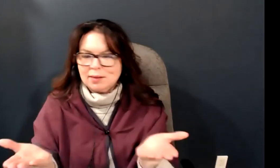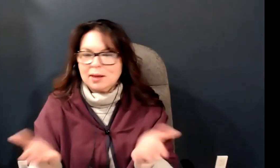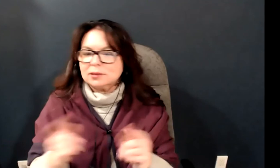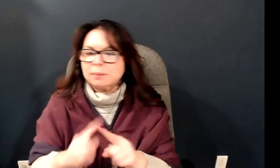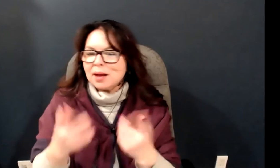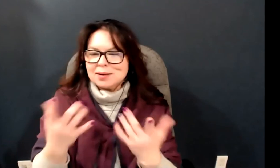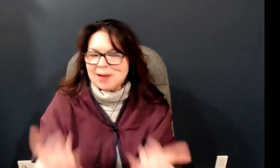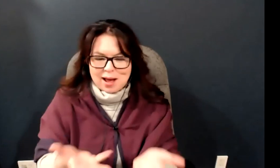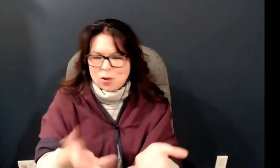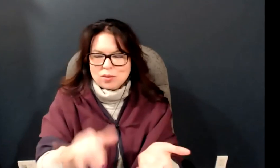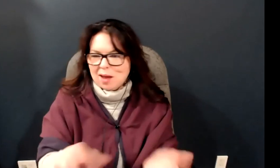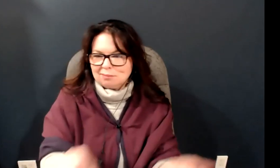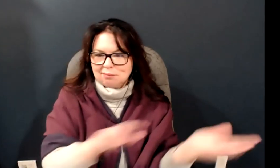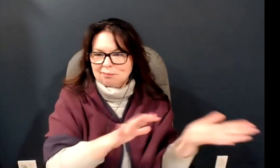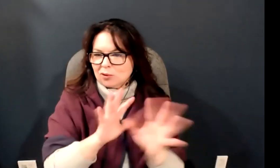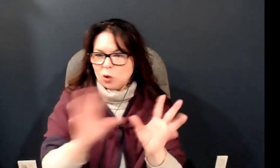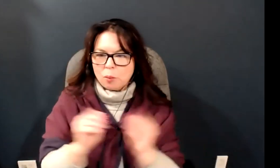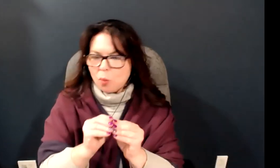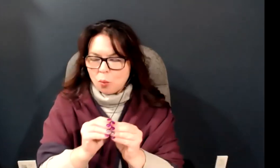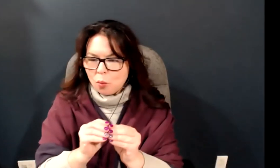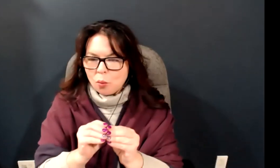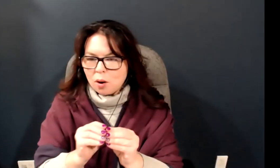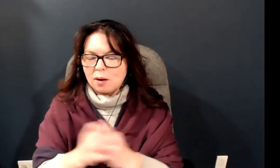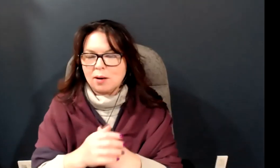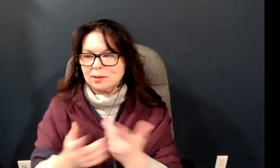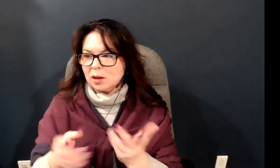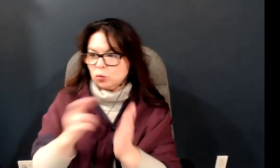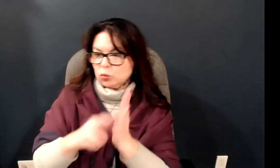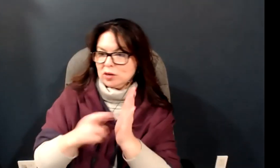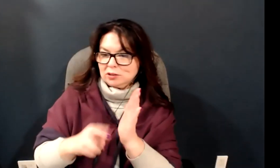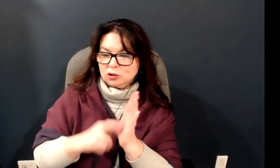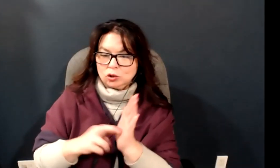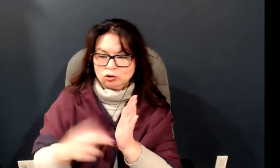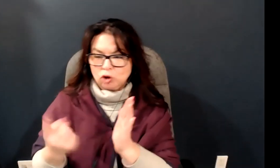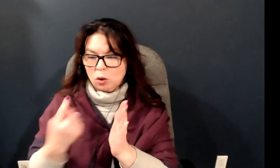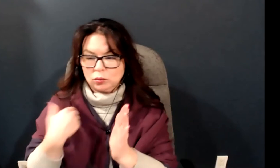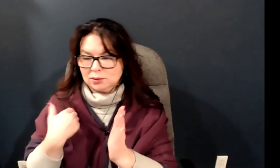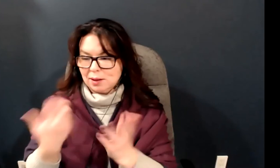from the Minnesota Program and I was talking to the curator there, it was about 10 years